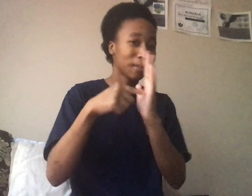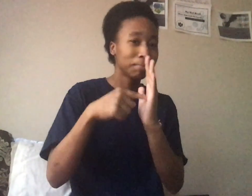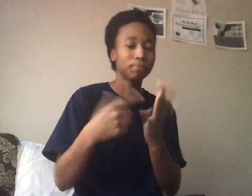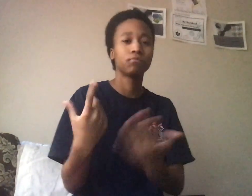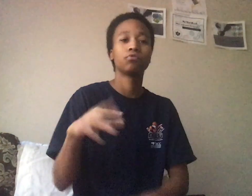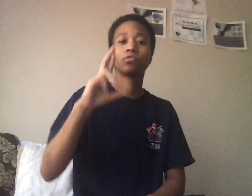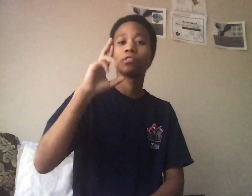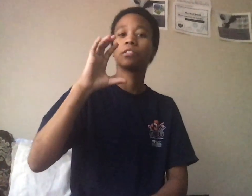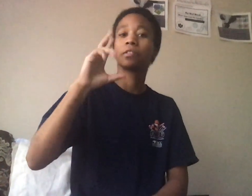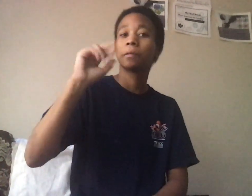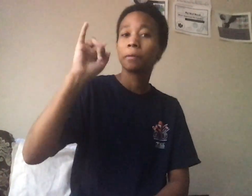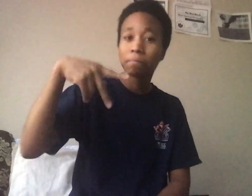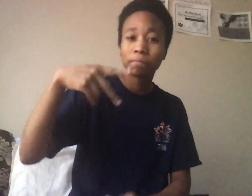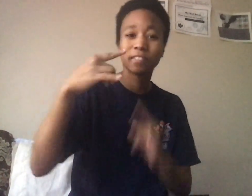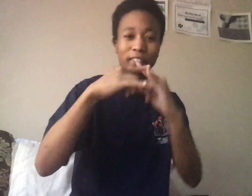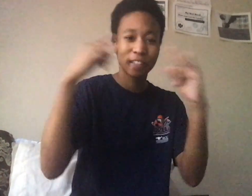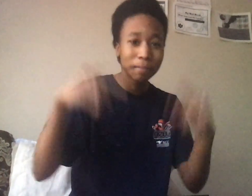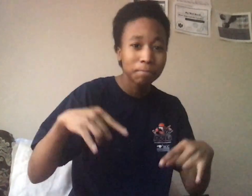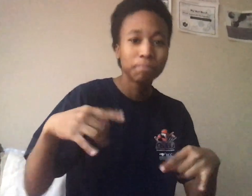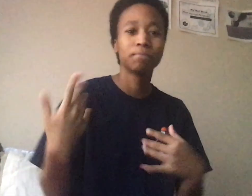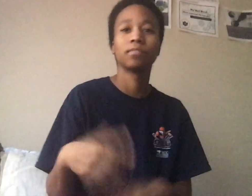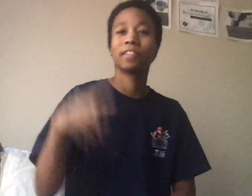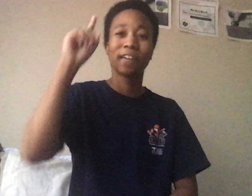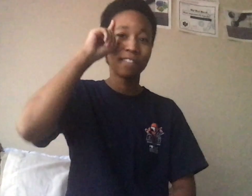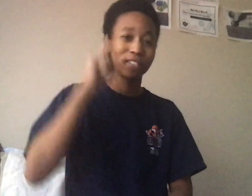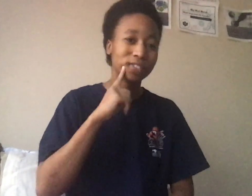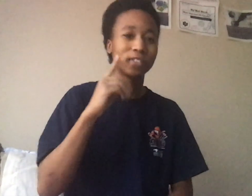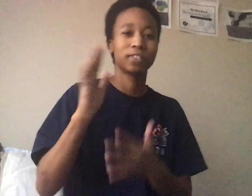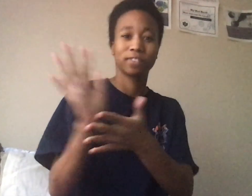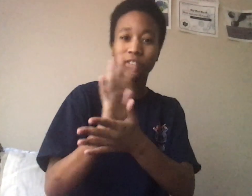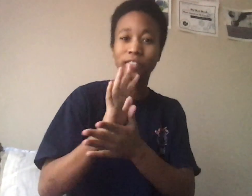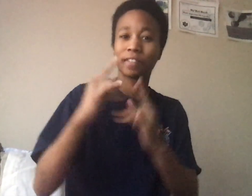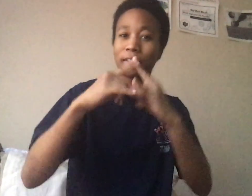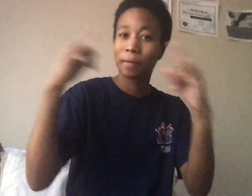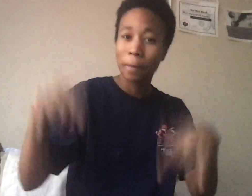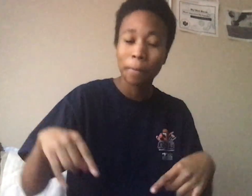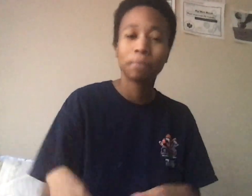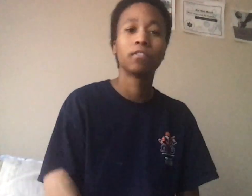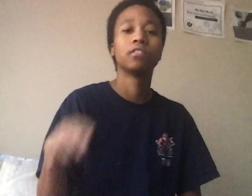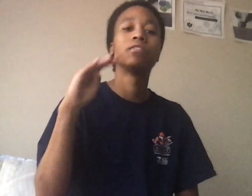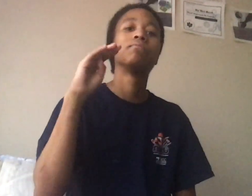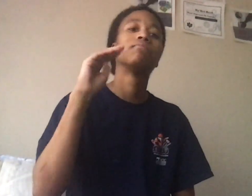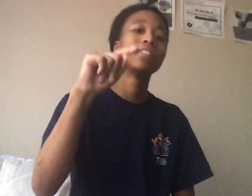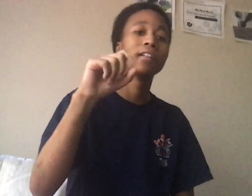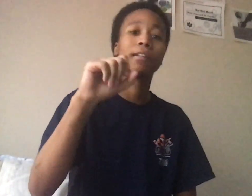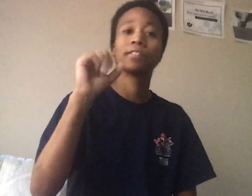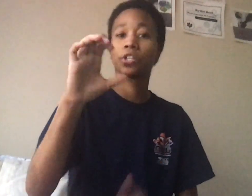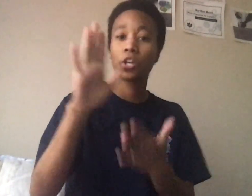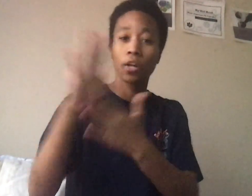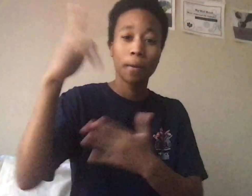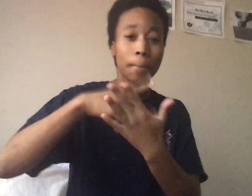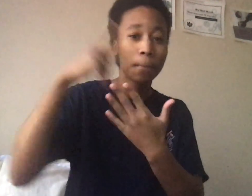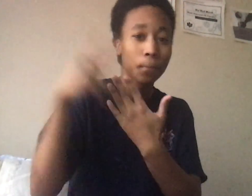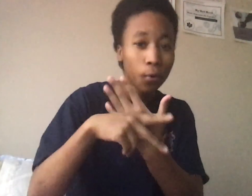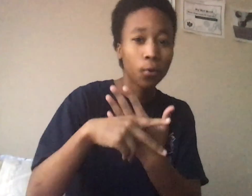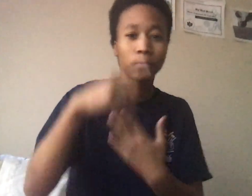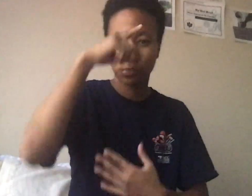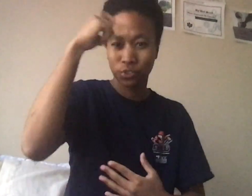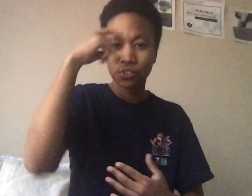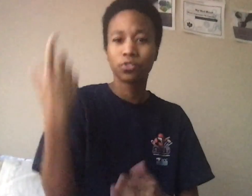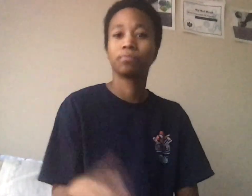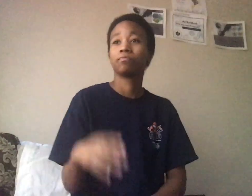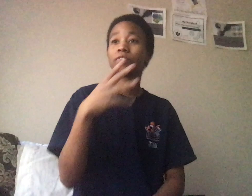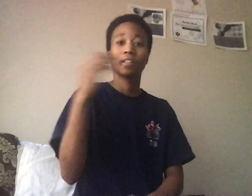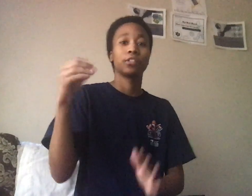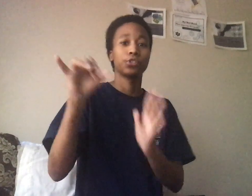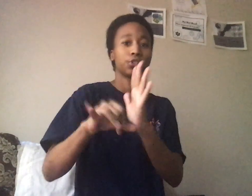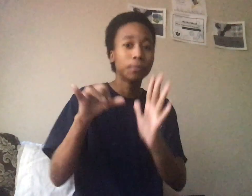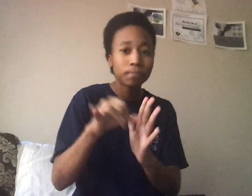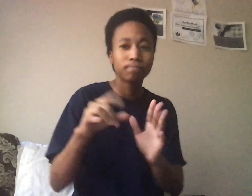For example, Crip Camp, Deaf Film Camp, Mt.SAC College summer program, and YouTuber.